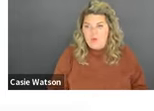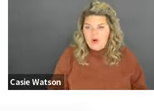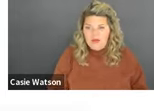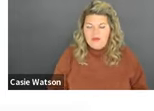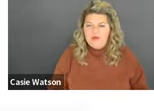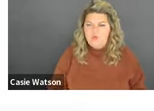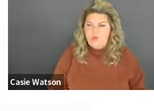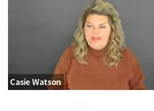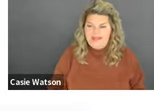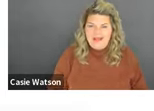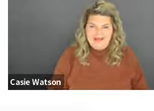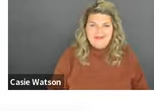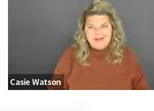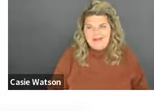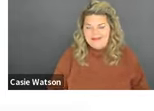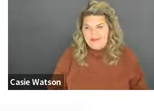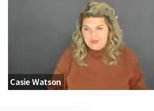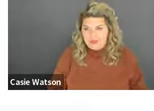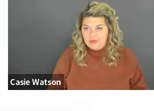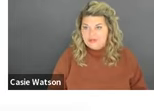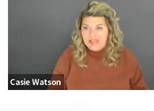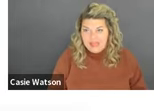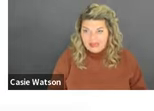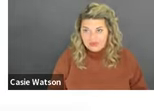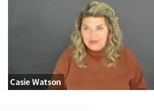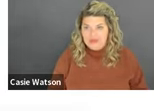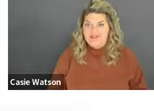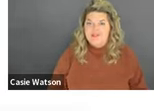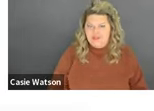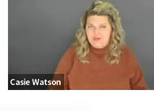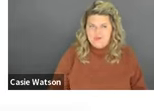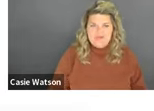of what we, as ASL interpreters, actually do.